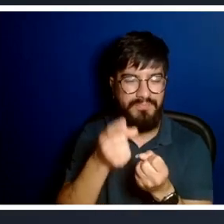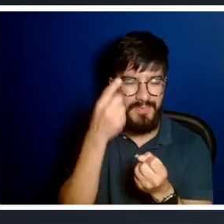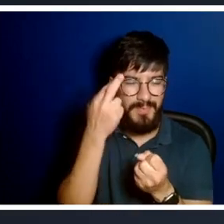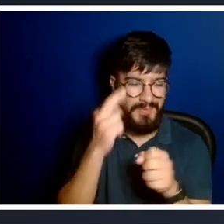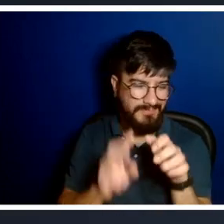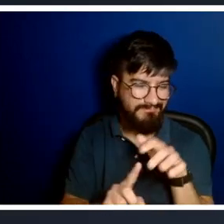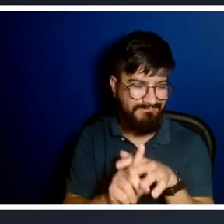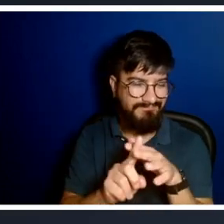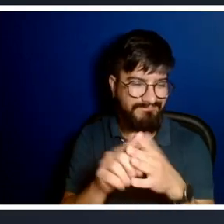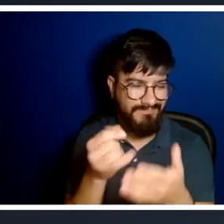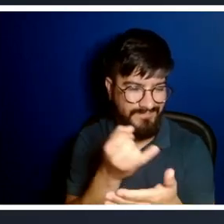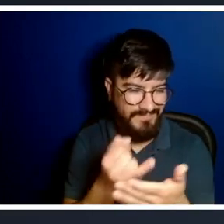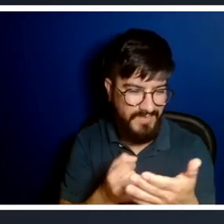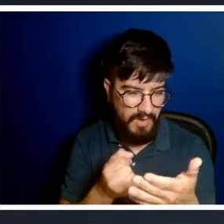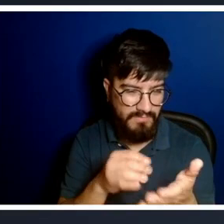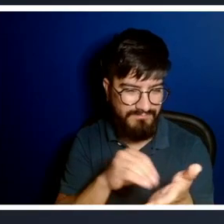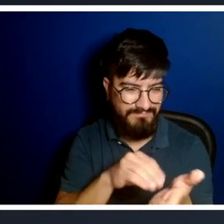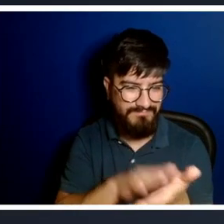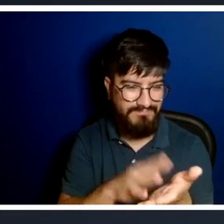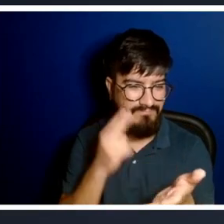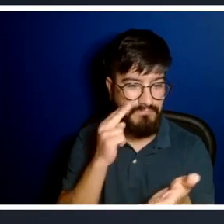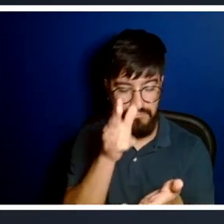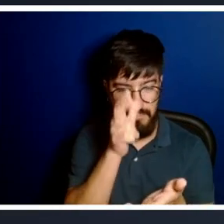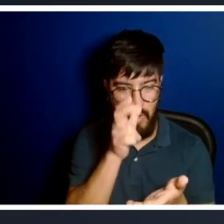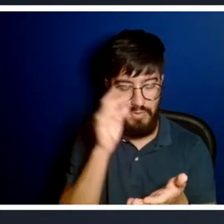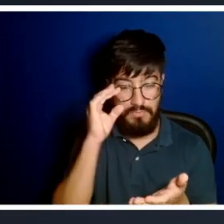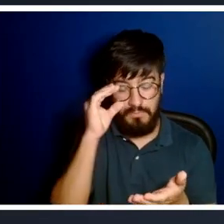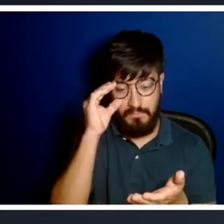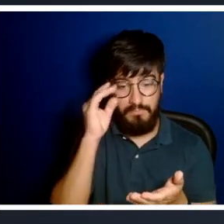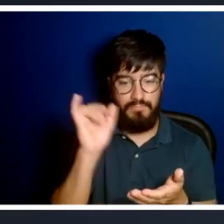And we also think that telling stories of pioneering scientists and activists